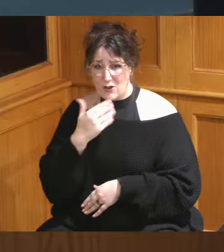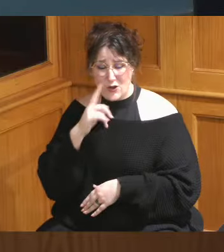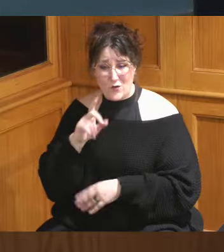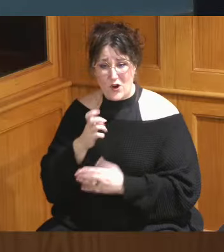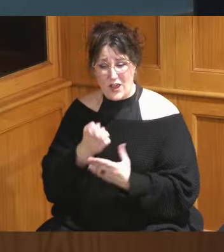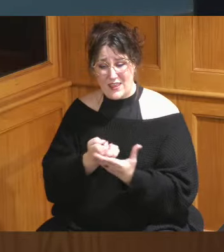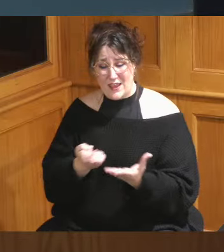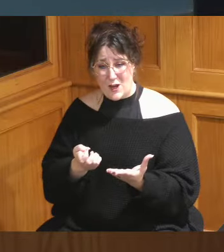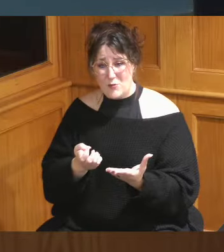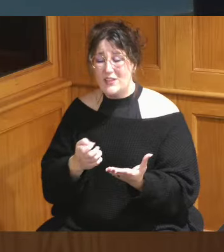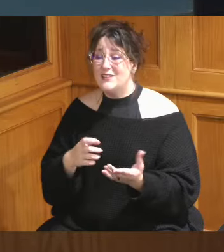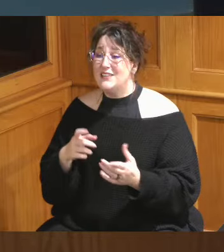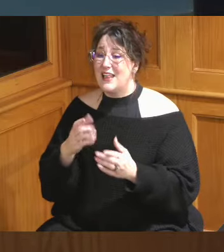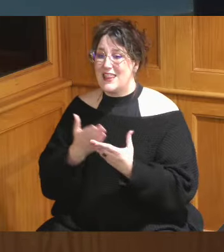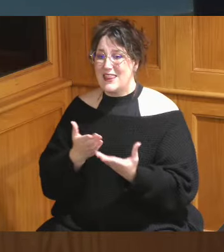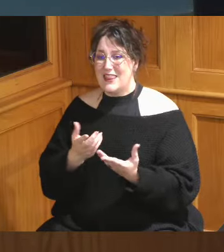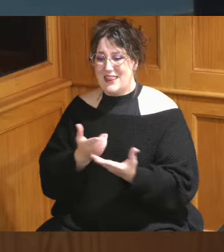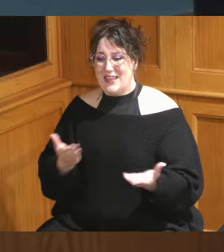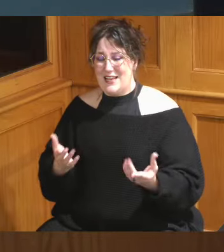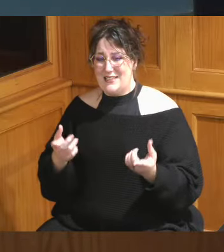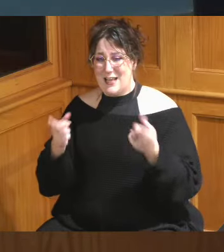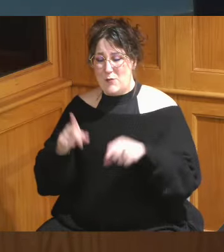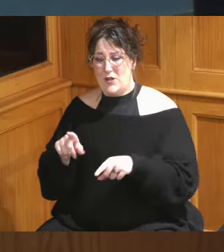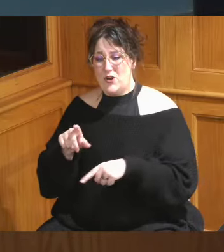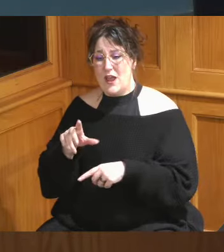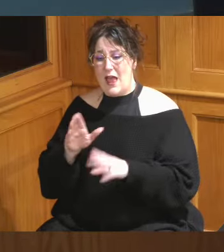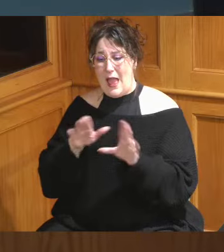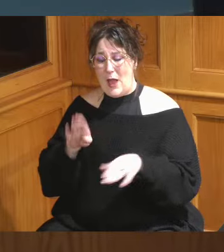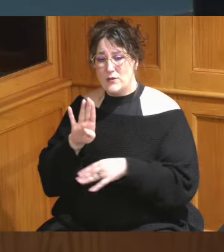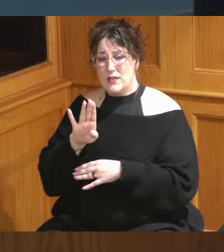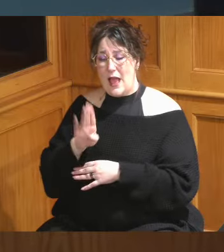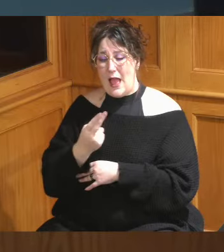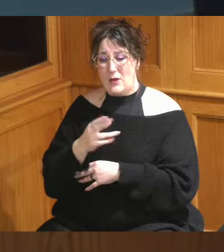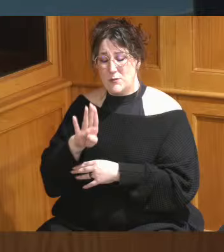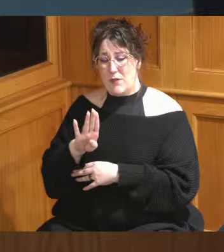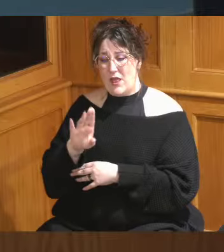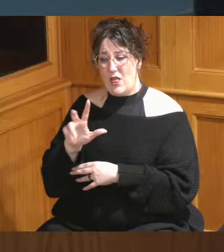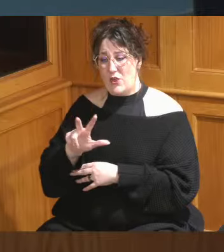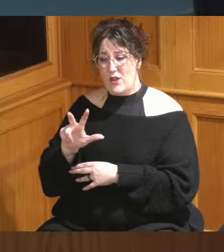coming from the state. We've referenced House Bill 335. This is the property tax relief bill.